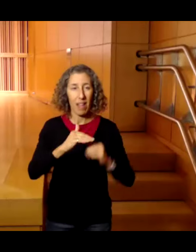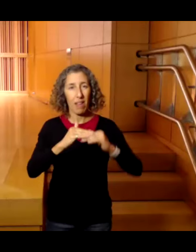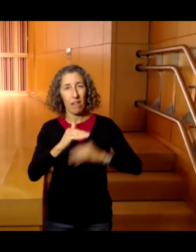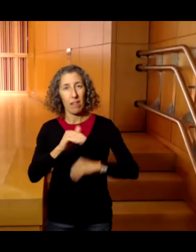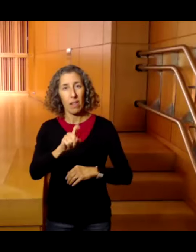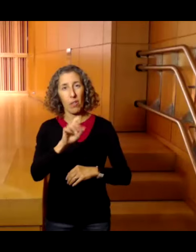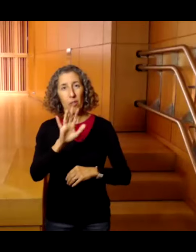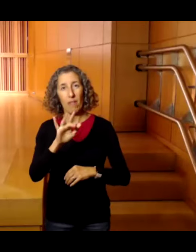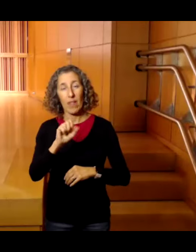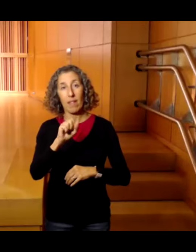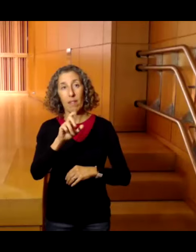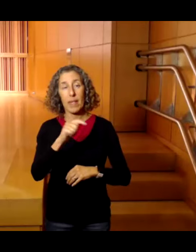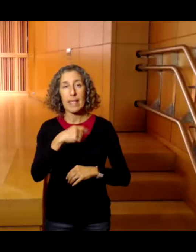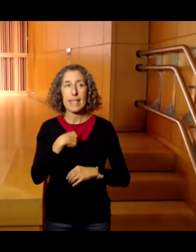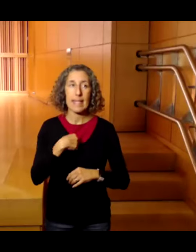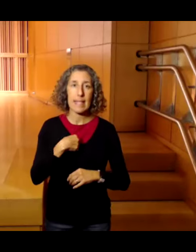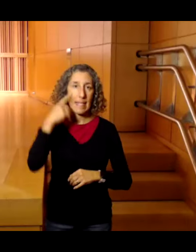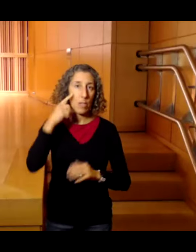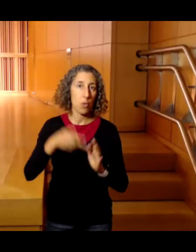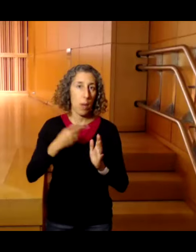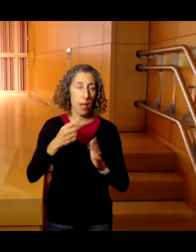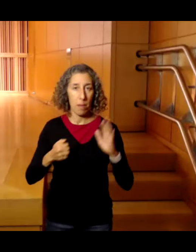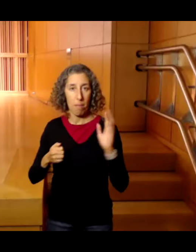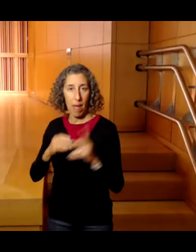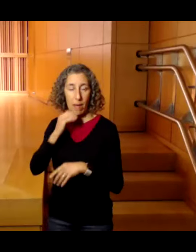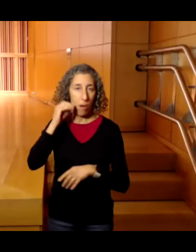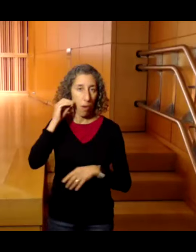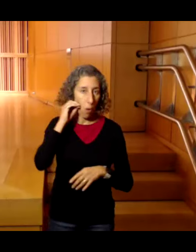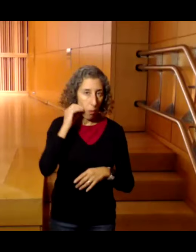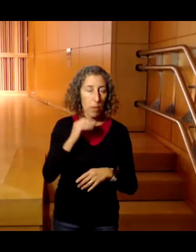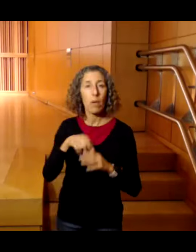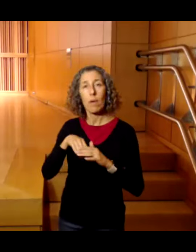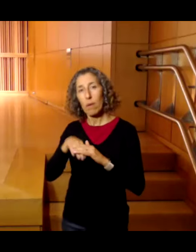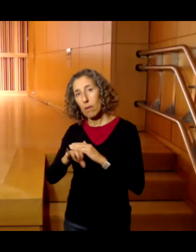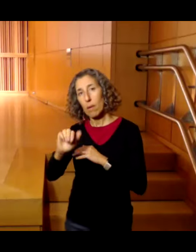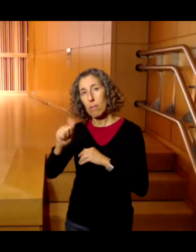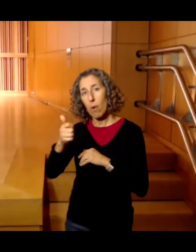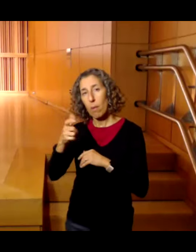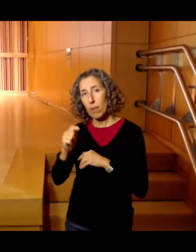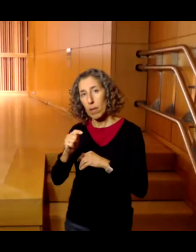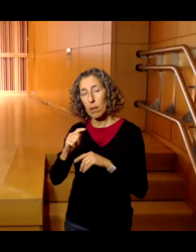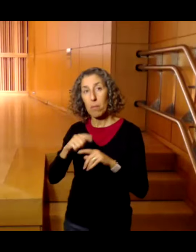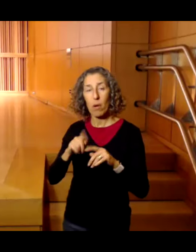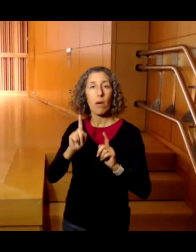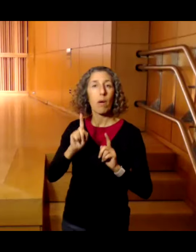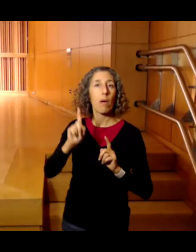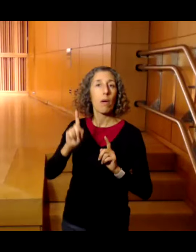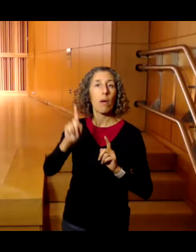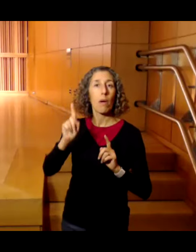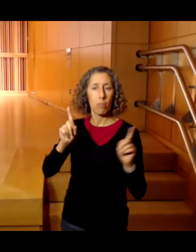Shuffling glumly back to his family's apartment. He became aware of trailing footsteps as he passed Lenox Avenue and 130th Street.